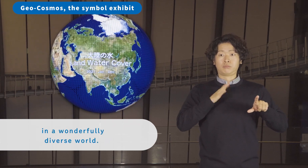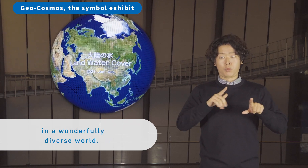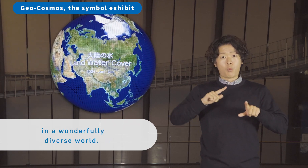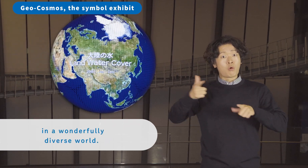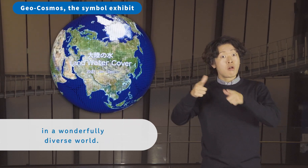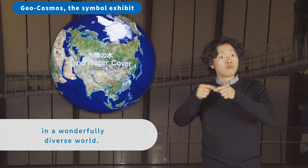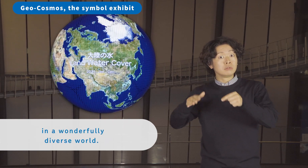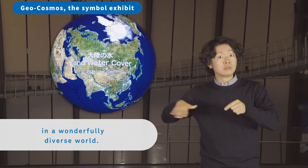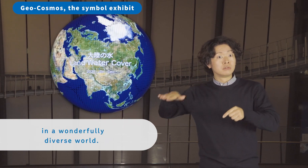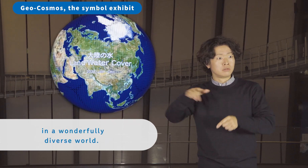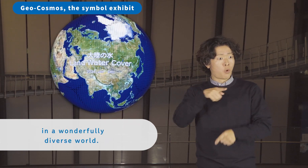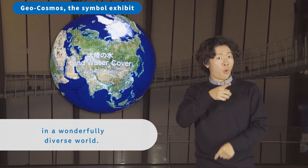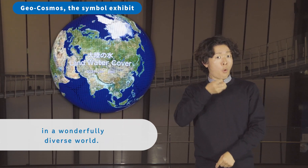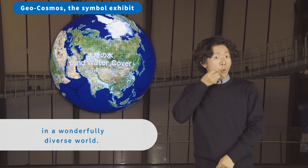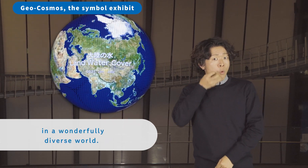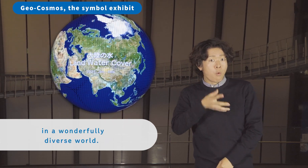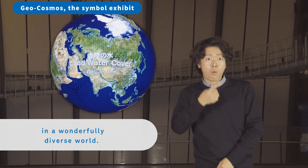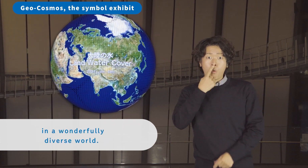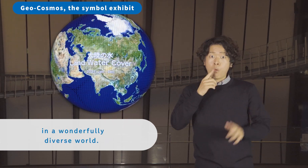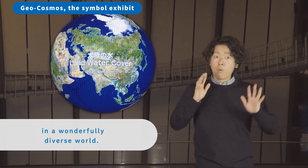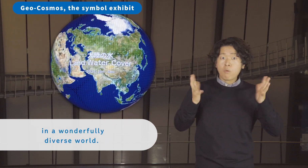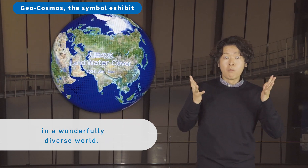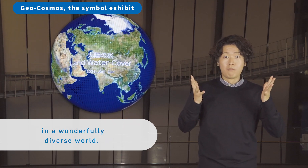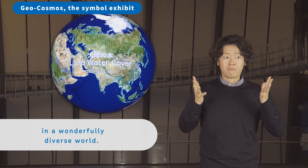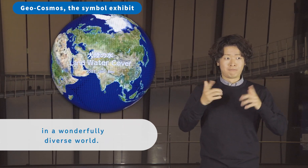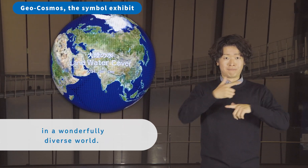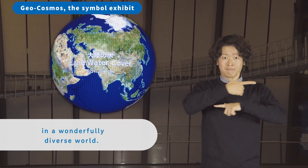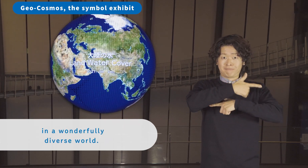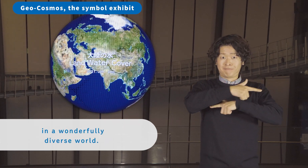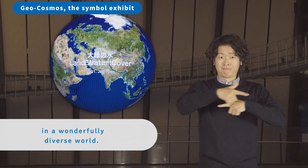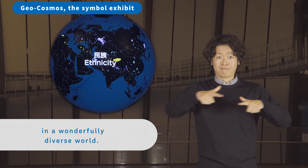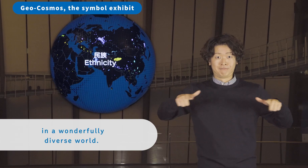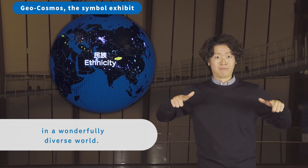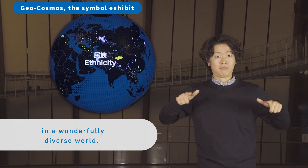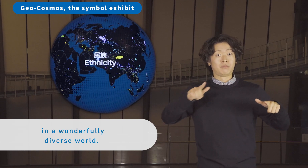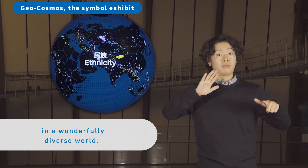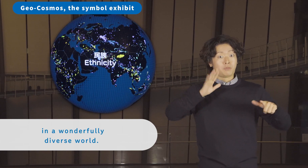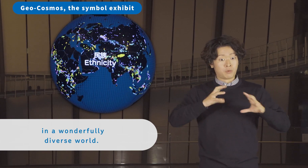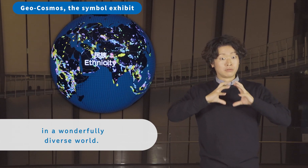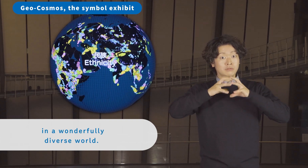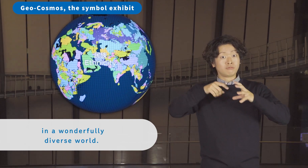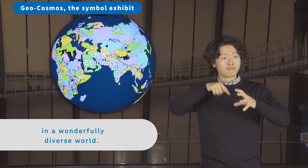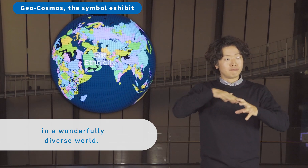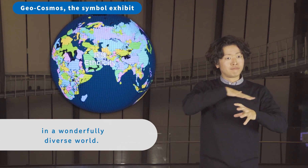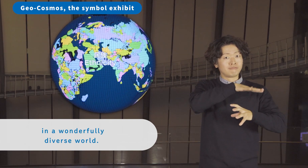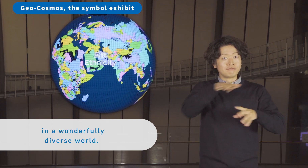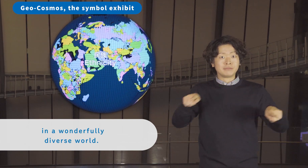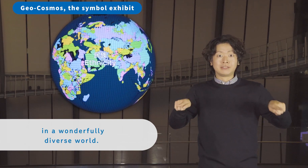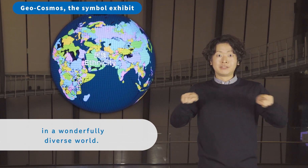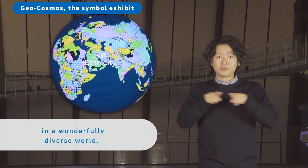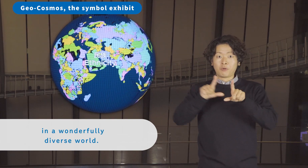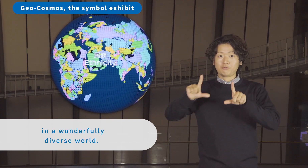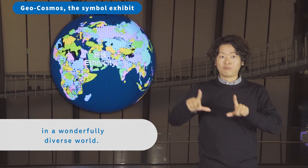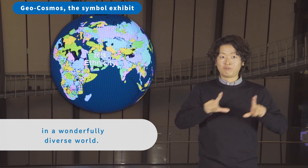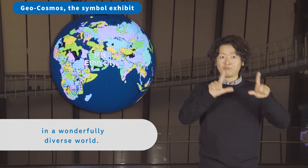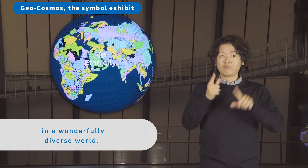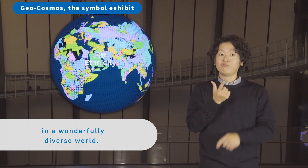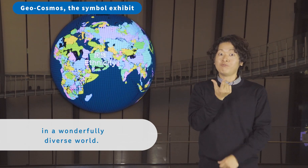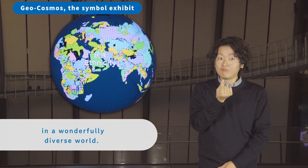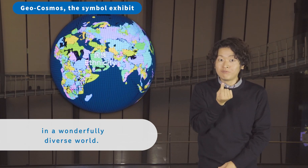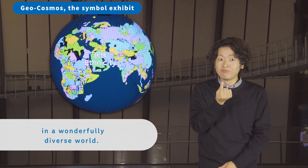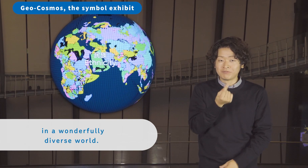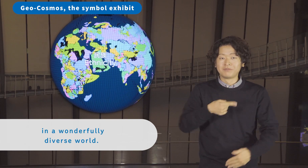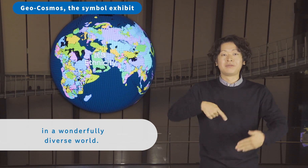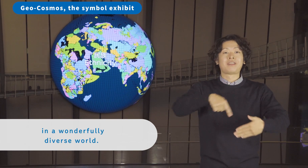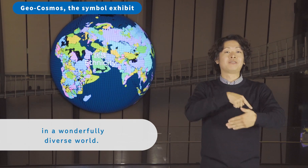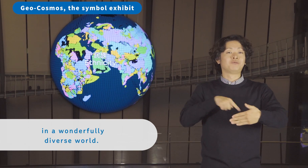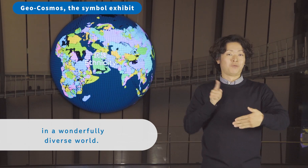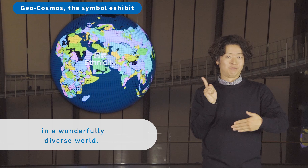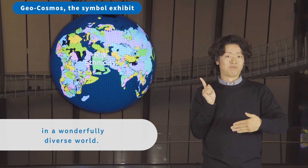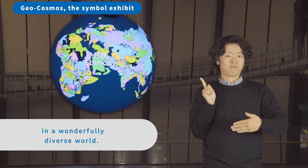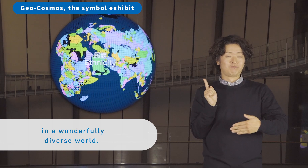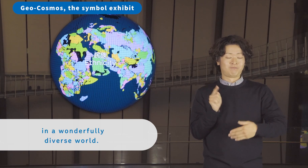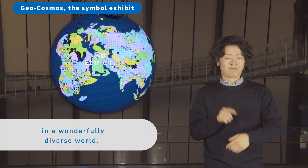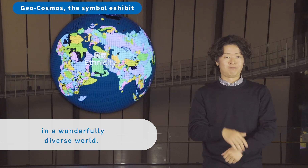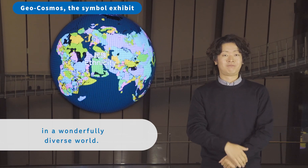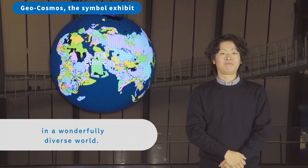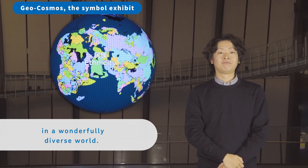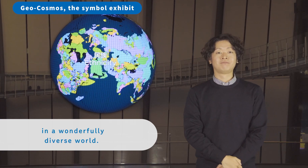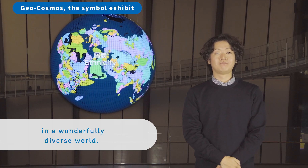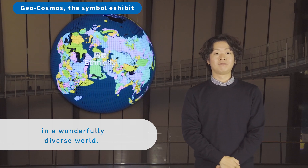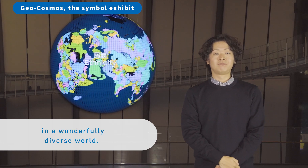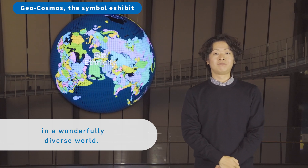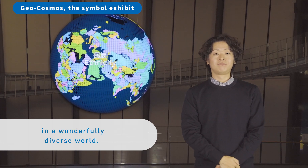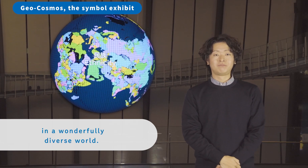in a wonderfully diverse world.